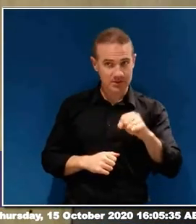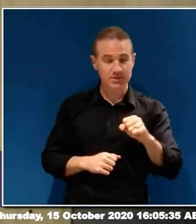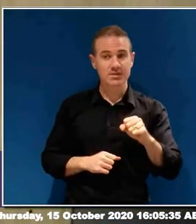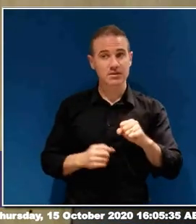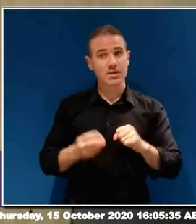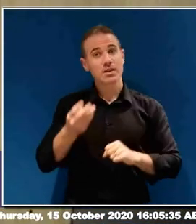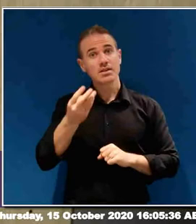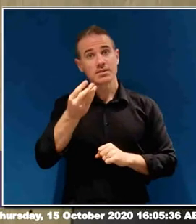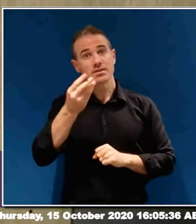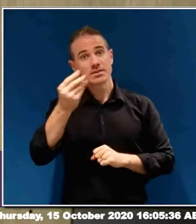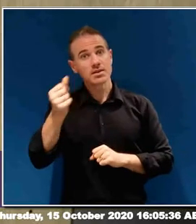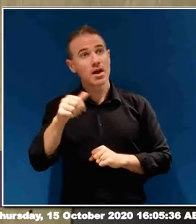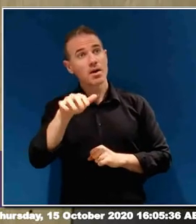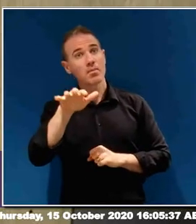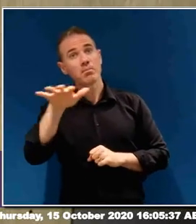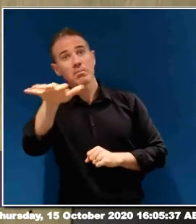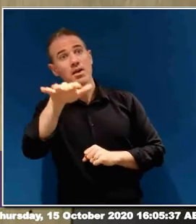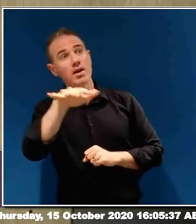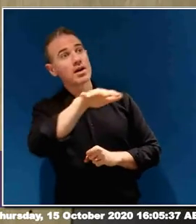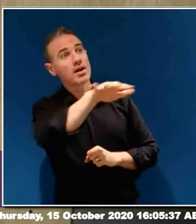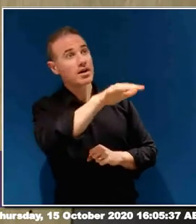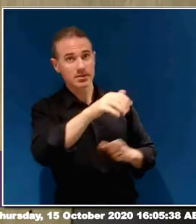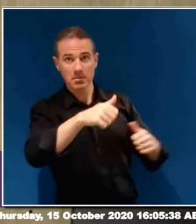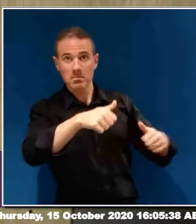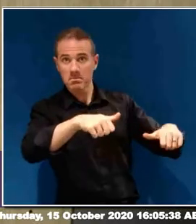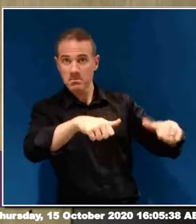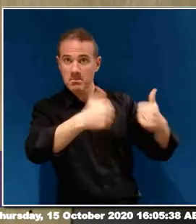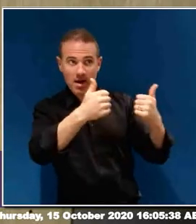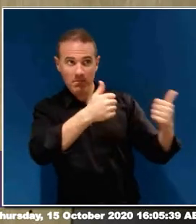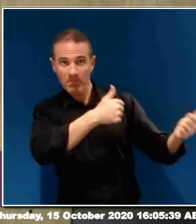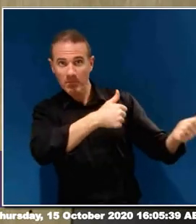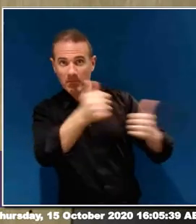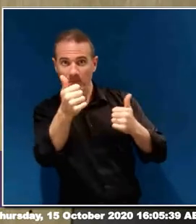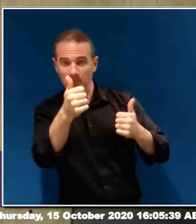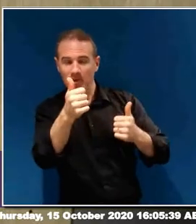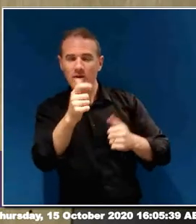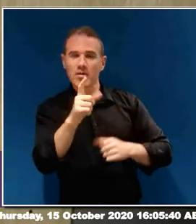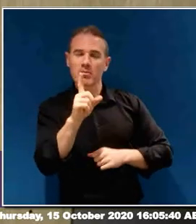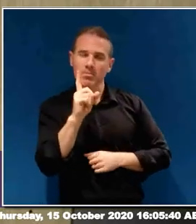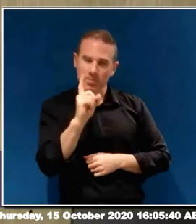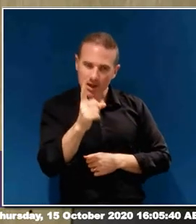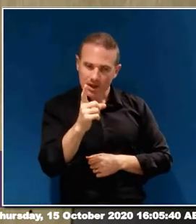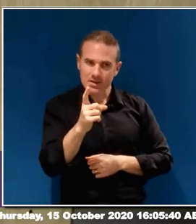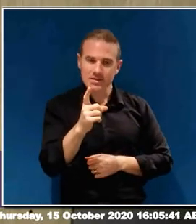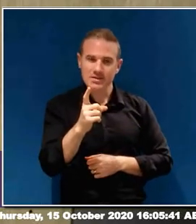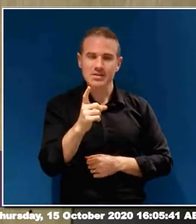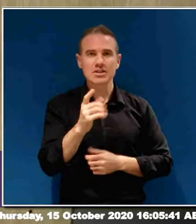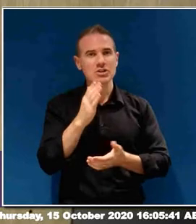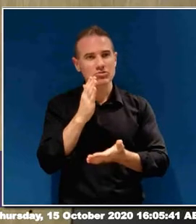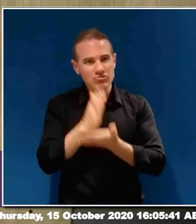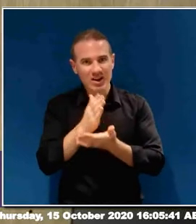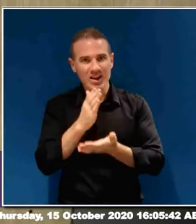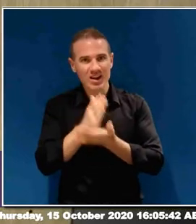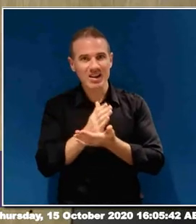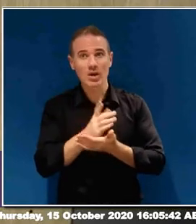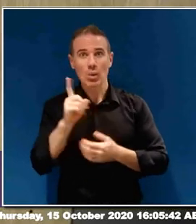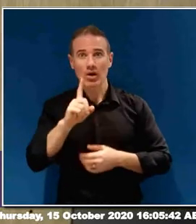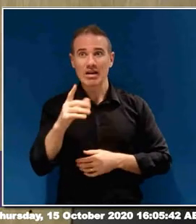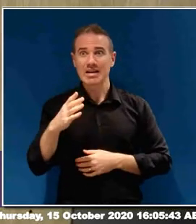What you're looking for, though, doesn't really exist and I will explain what I mean by that.